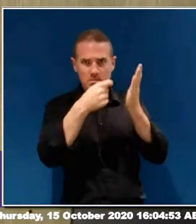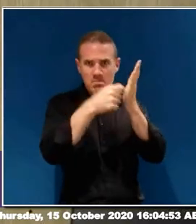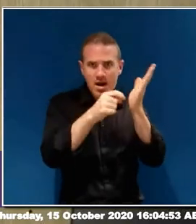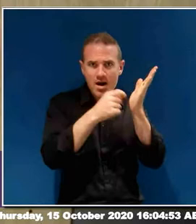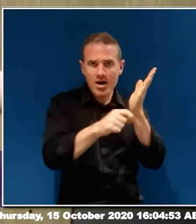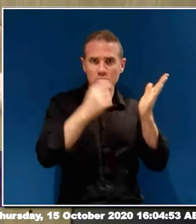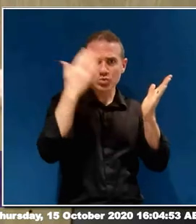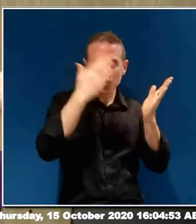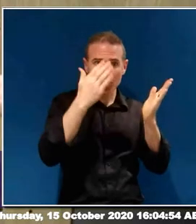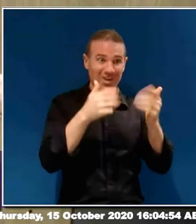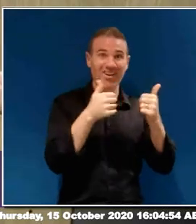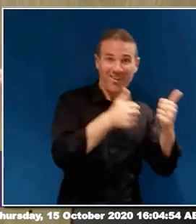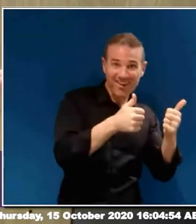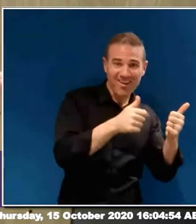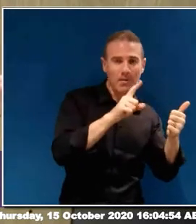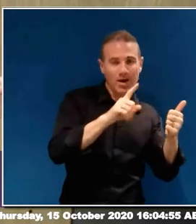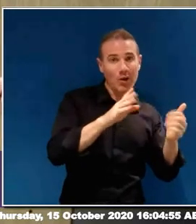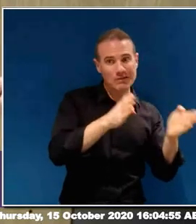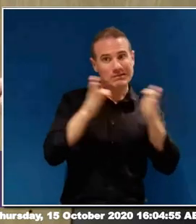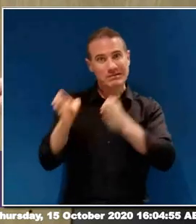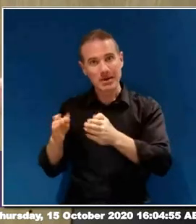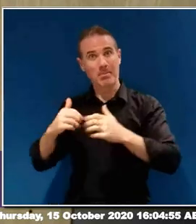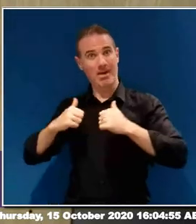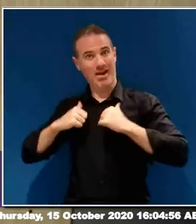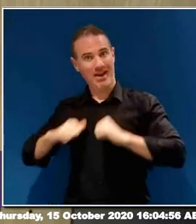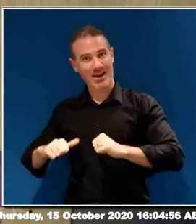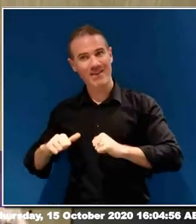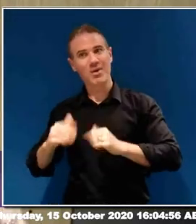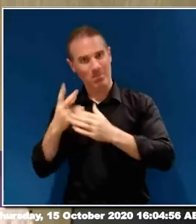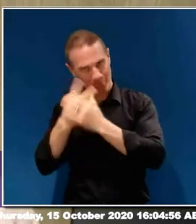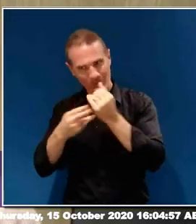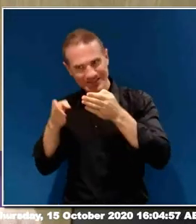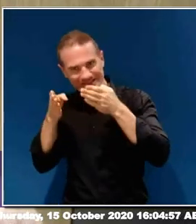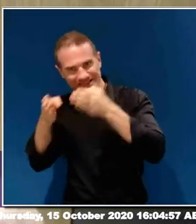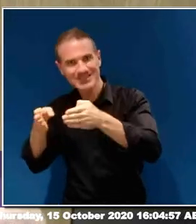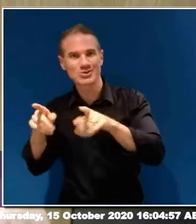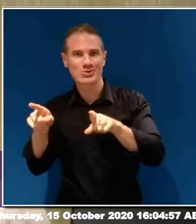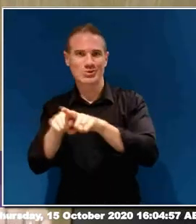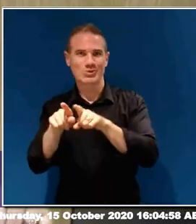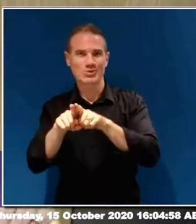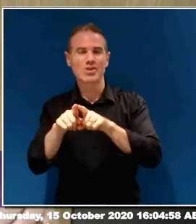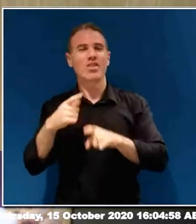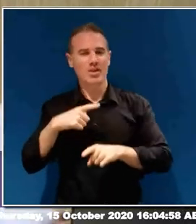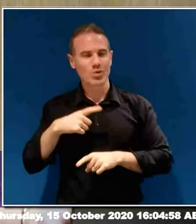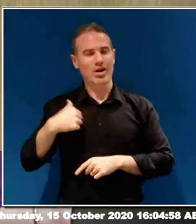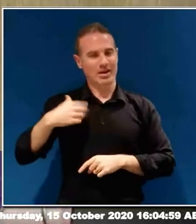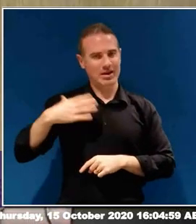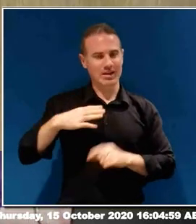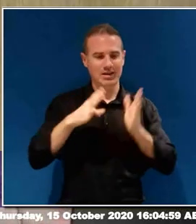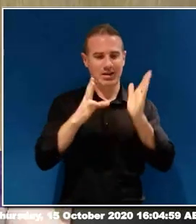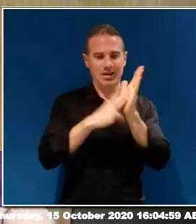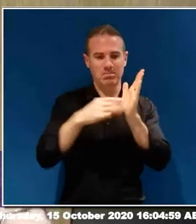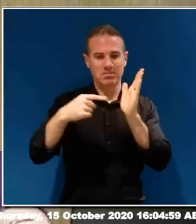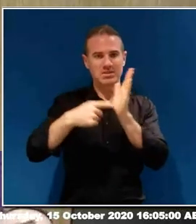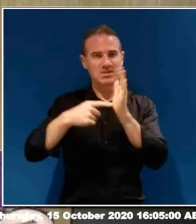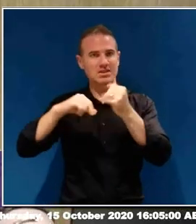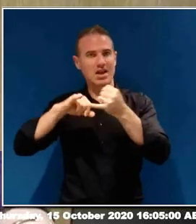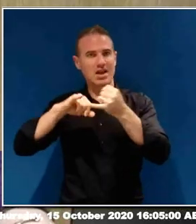And that's what a multi-tier system of support does. Can you just give me a minute, please.